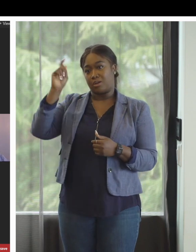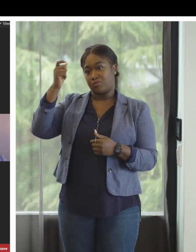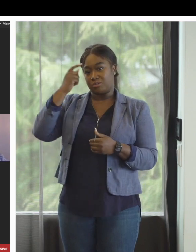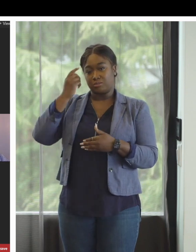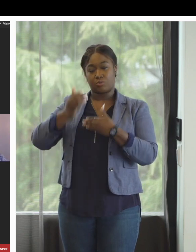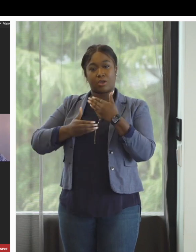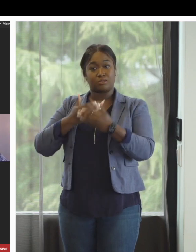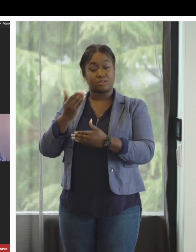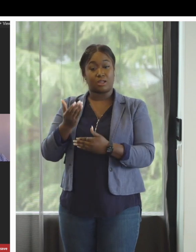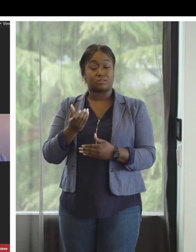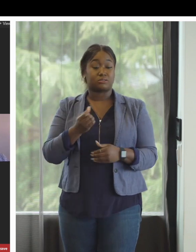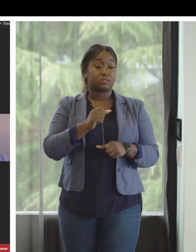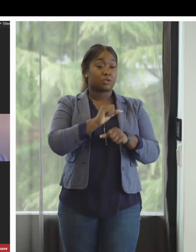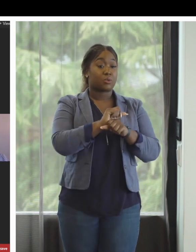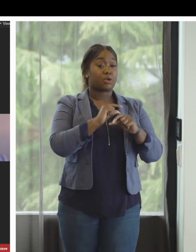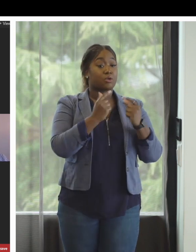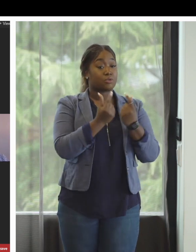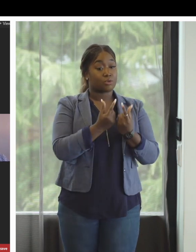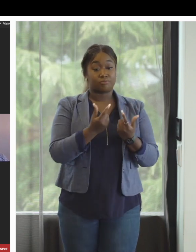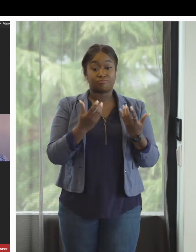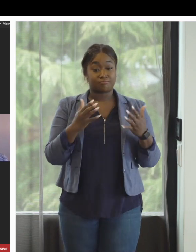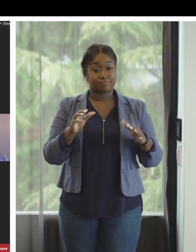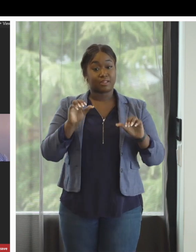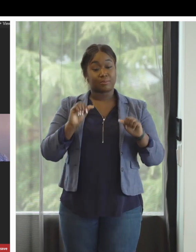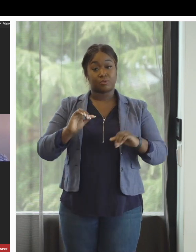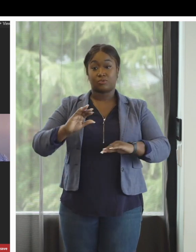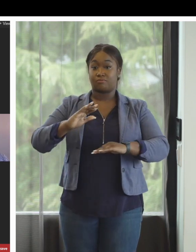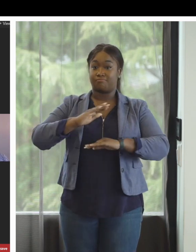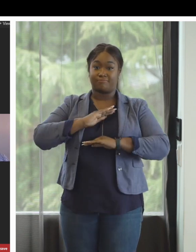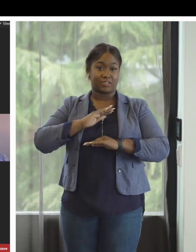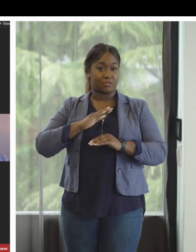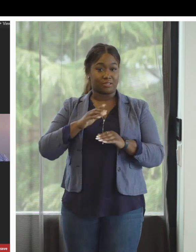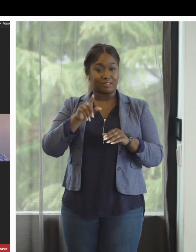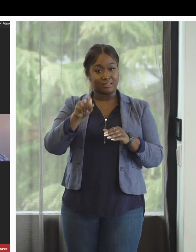able to build that need and fill that gap to move things